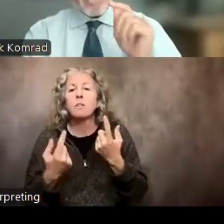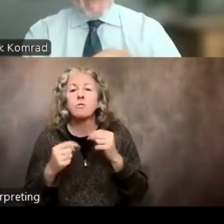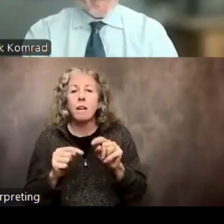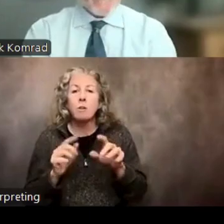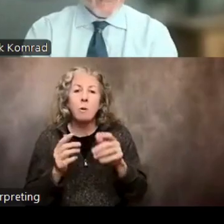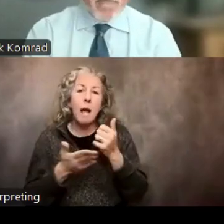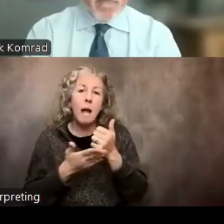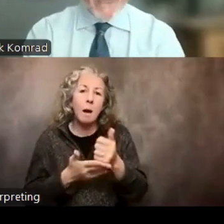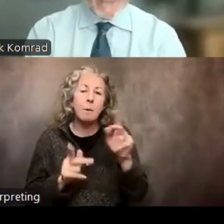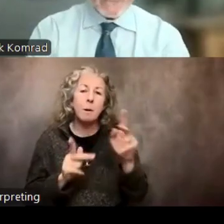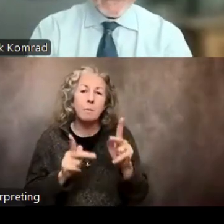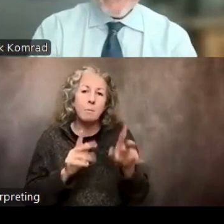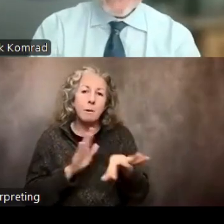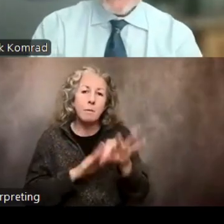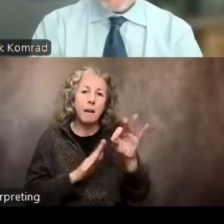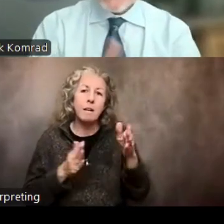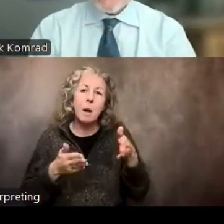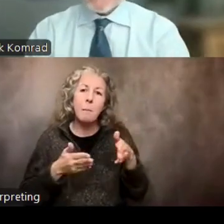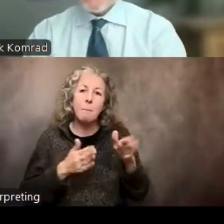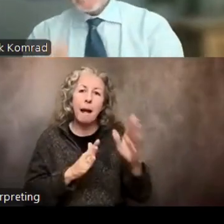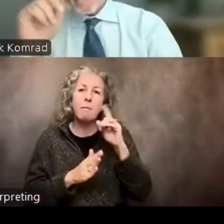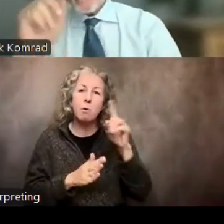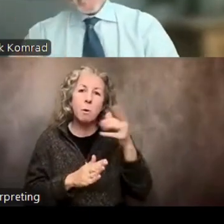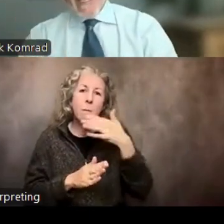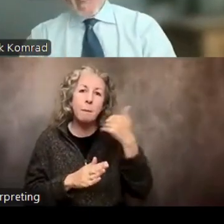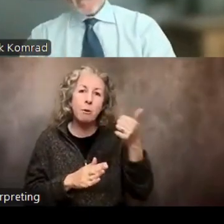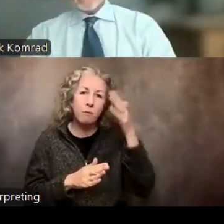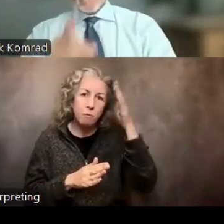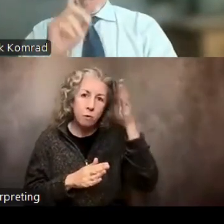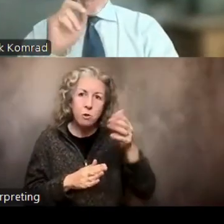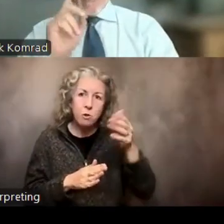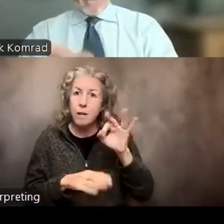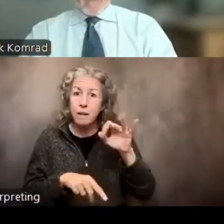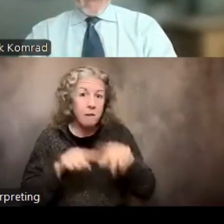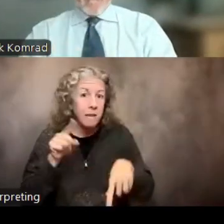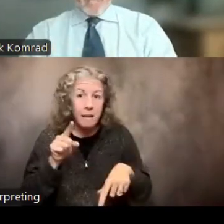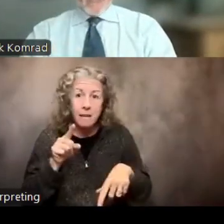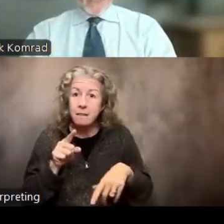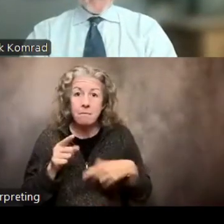path to a better future, and indeed, if we can't ameliorate